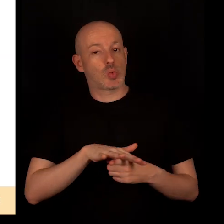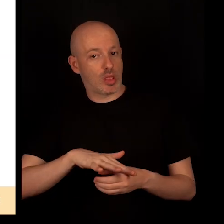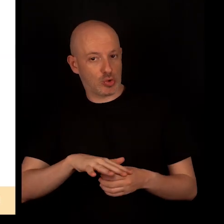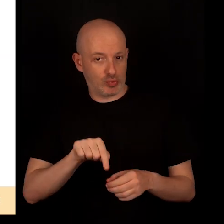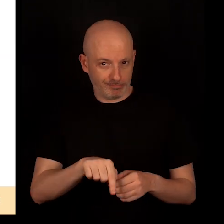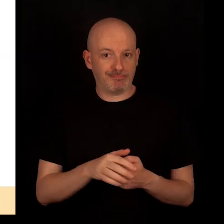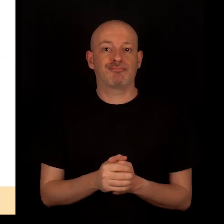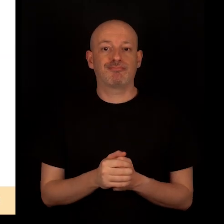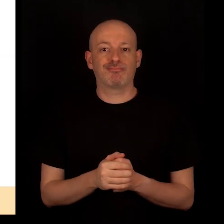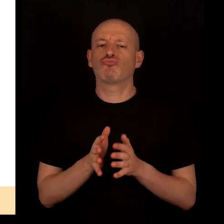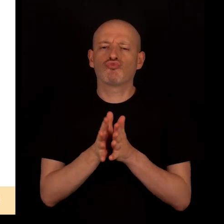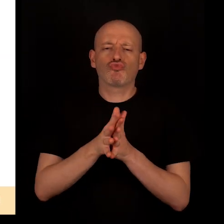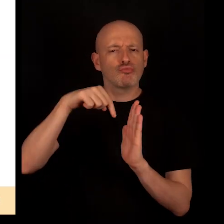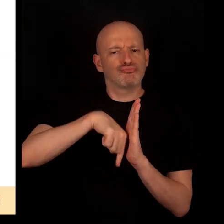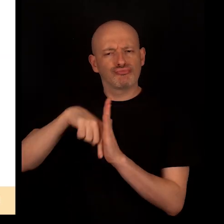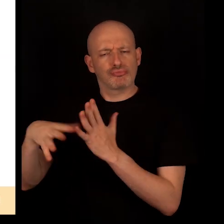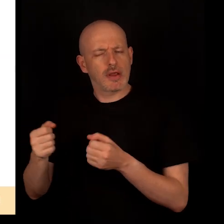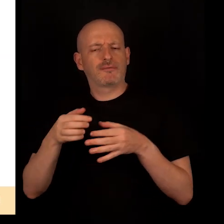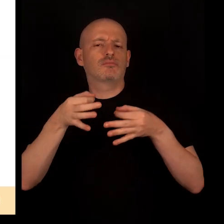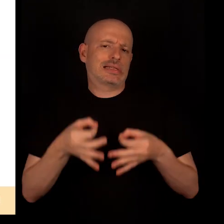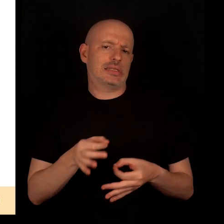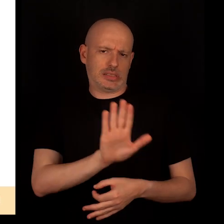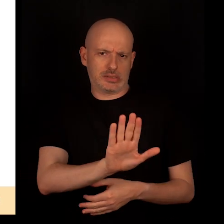These are more explaining cases, you decide.